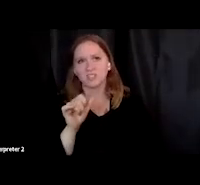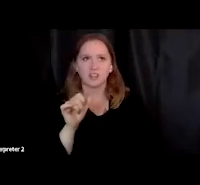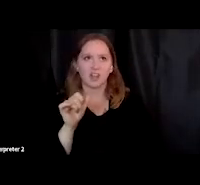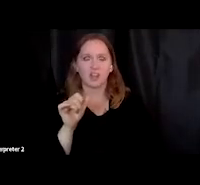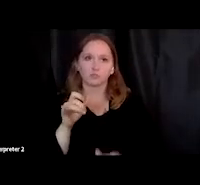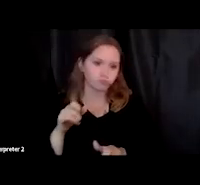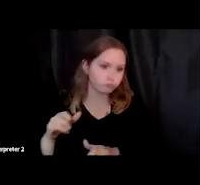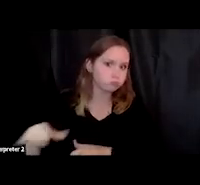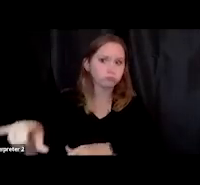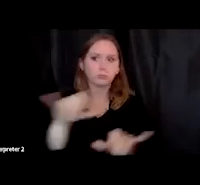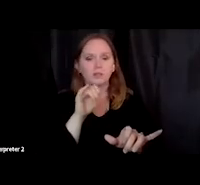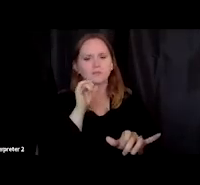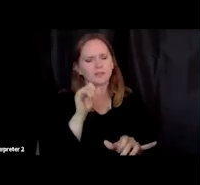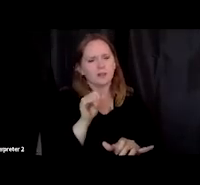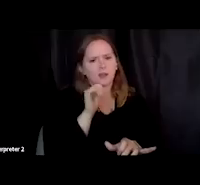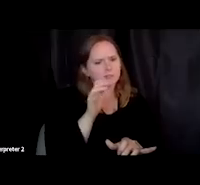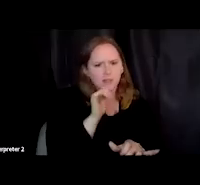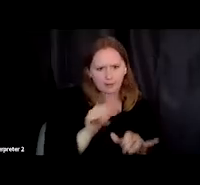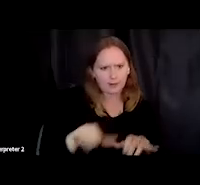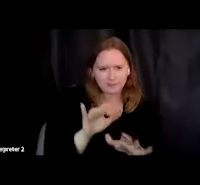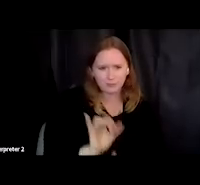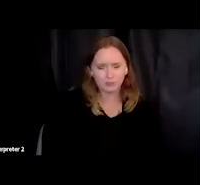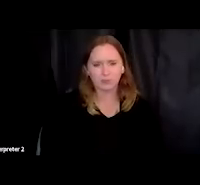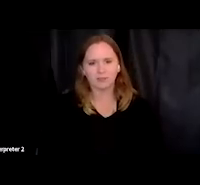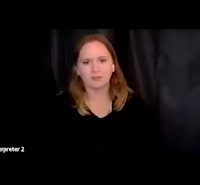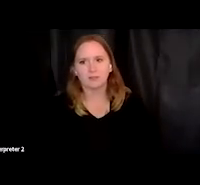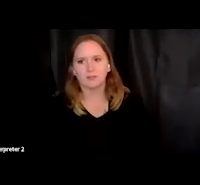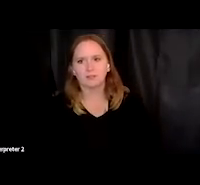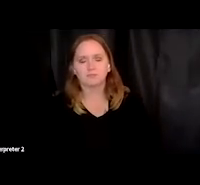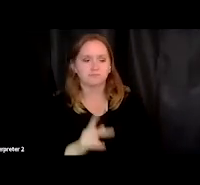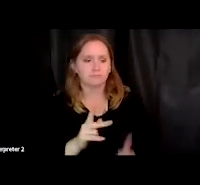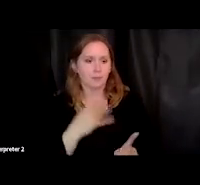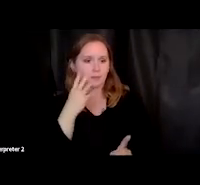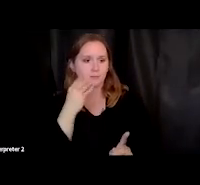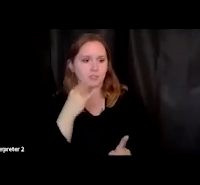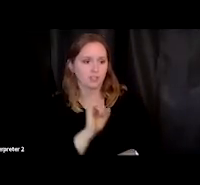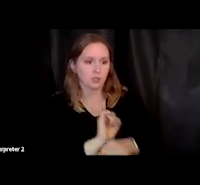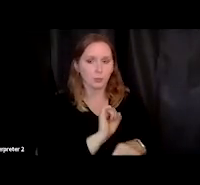But certainly people will come across us, you know, in their work. If you're a clinician or not a clinician working in housing